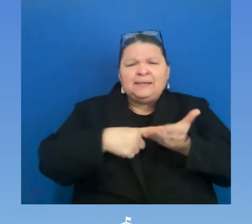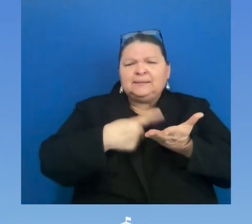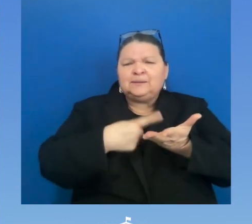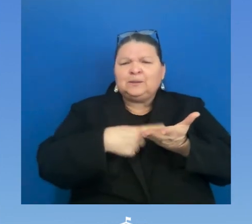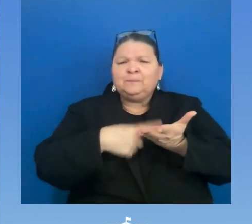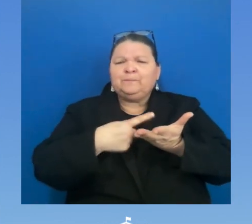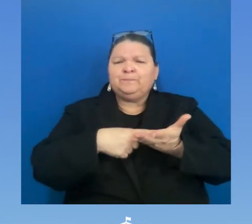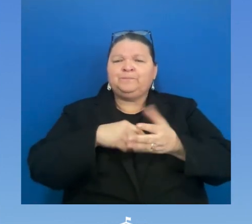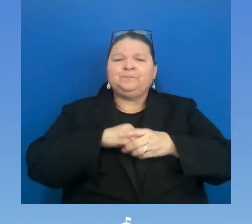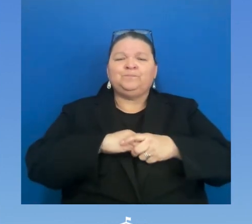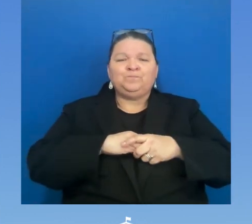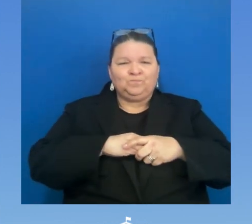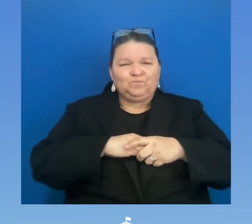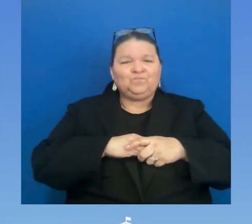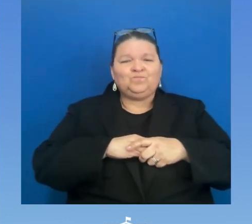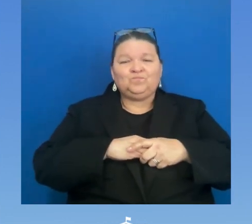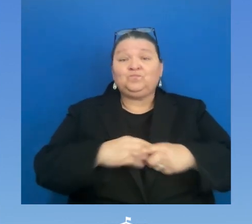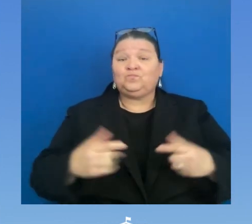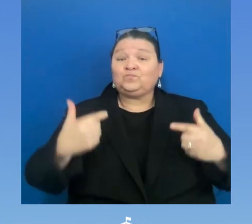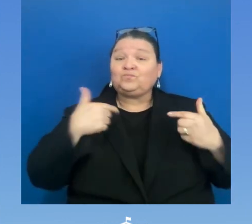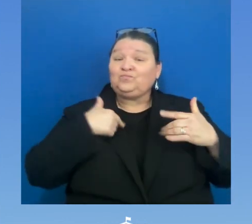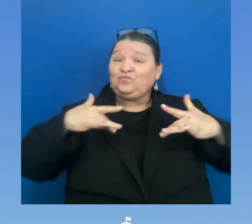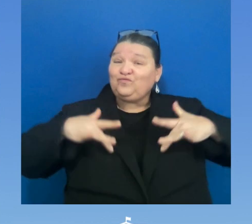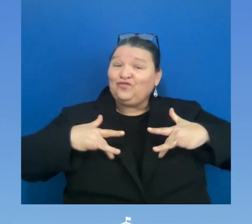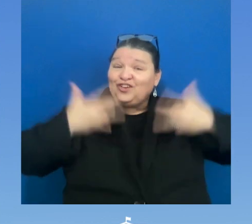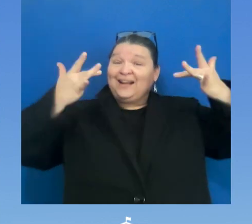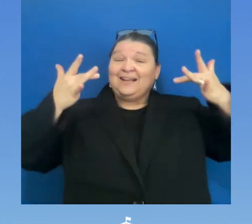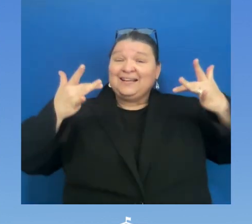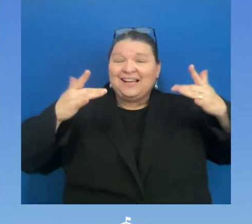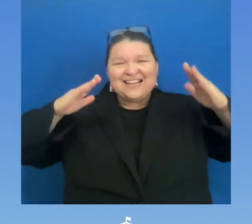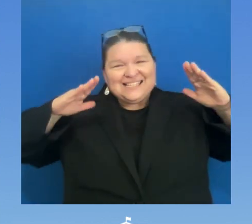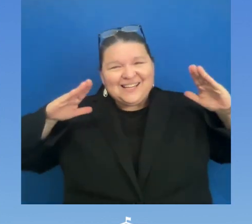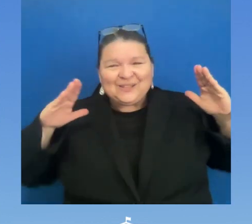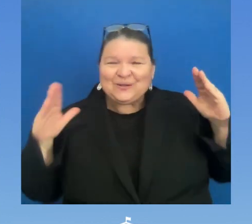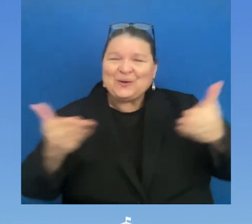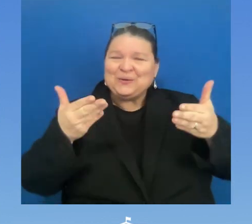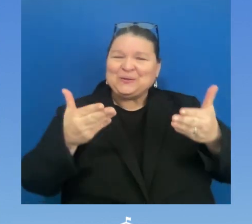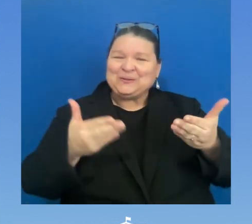in advocating for equal pay as California's attorney general,